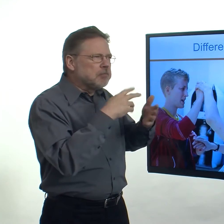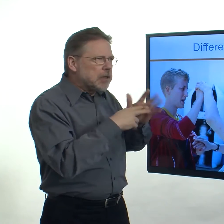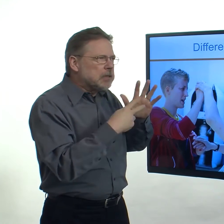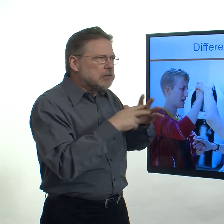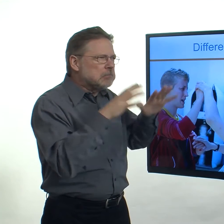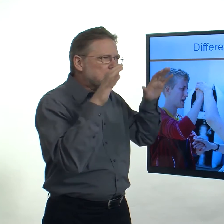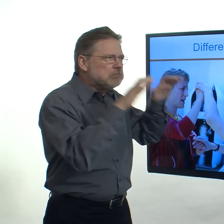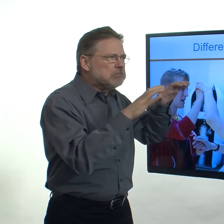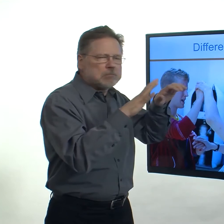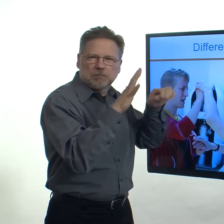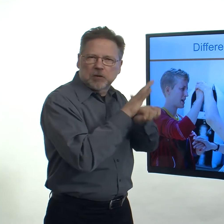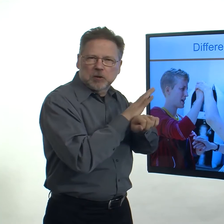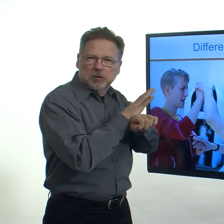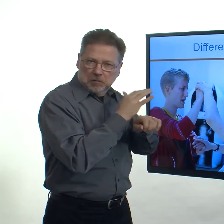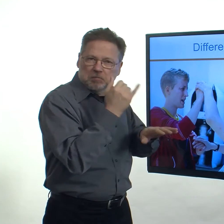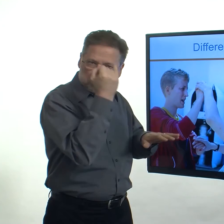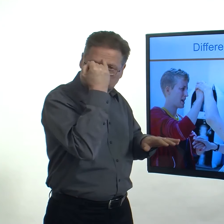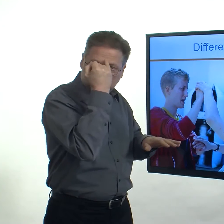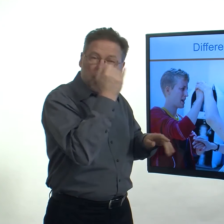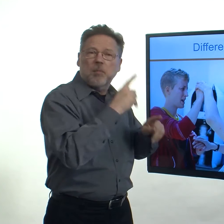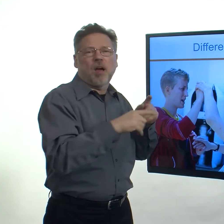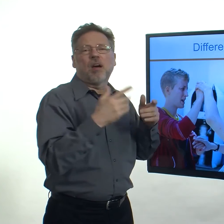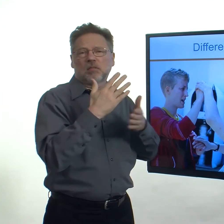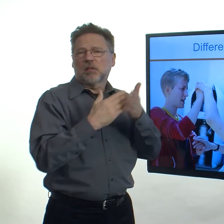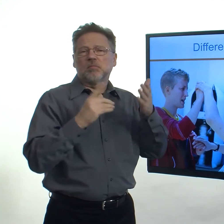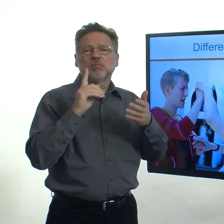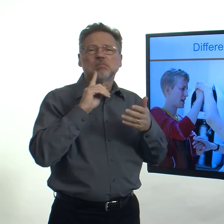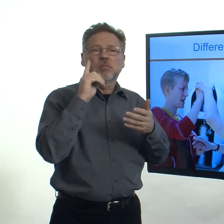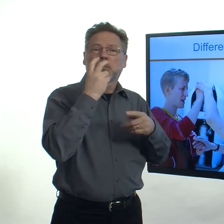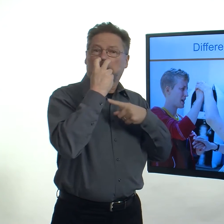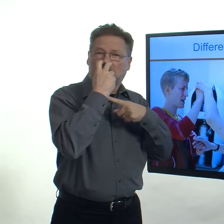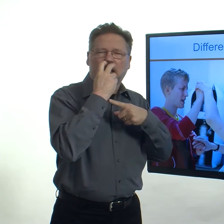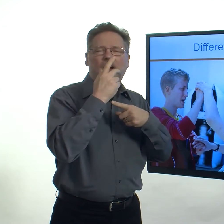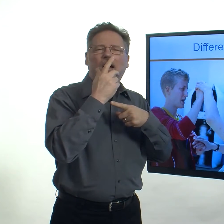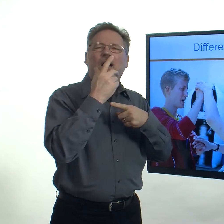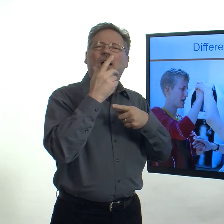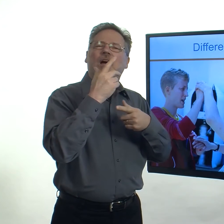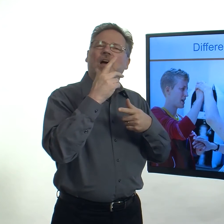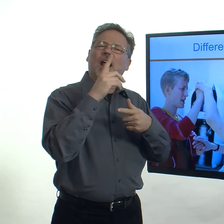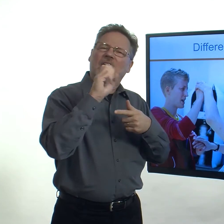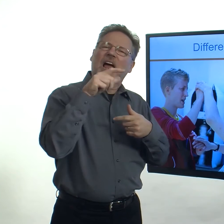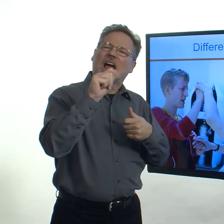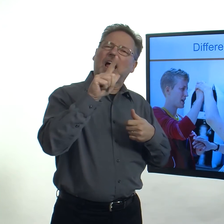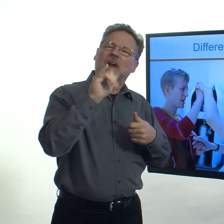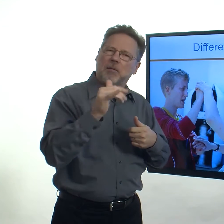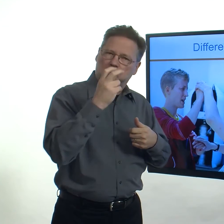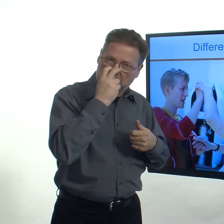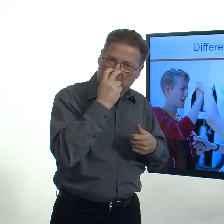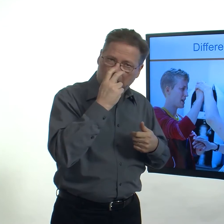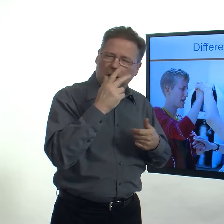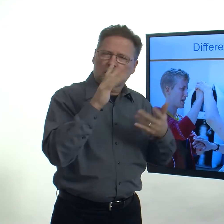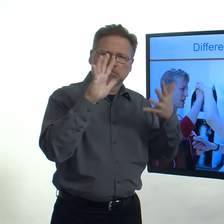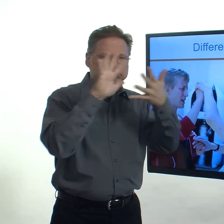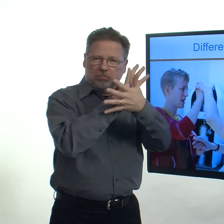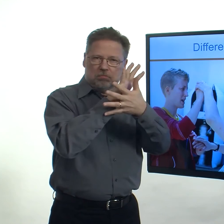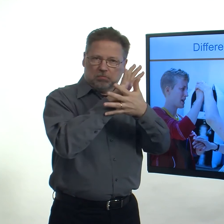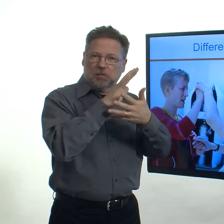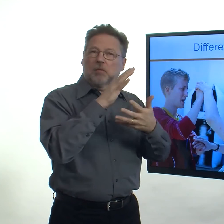That means they rely on getting information entirely through their hands. But, some DeafBlind people are legally blind meaning that they have limited vision but